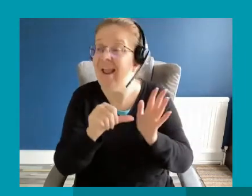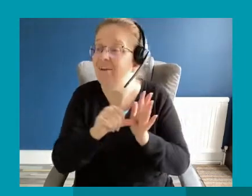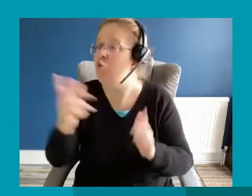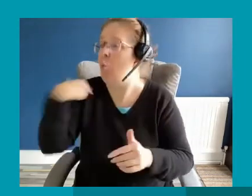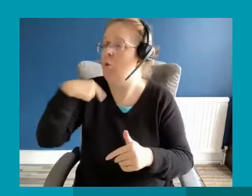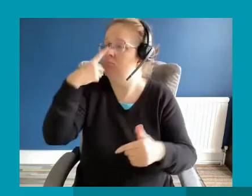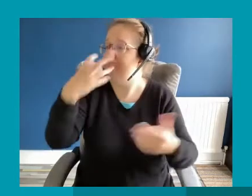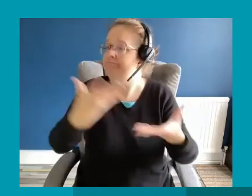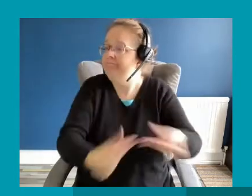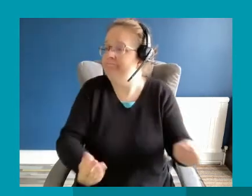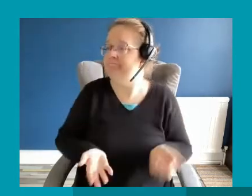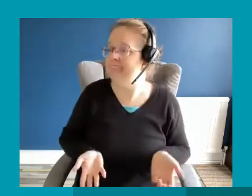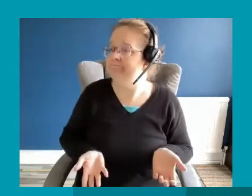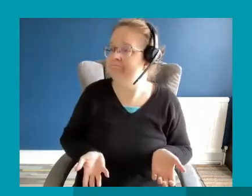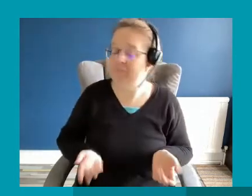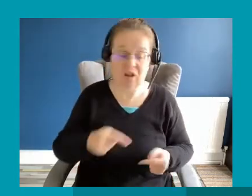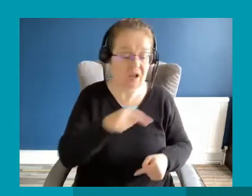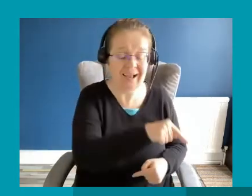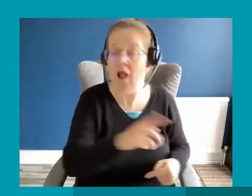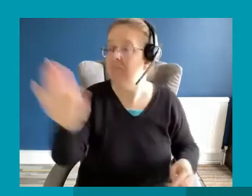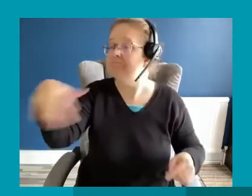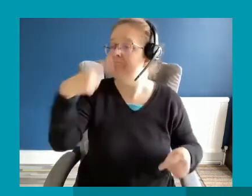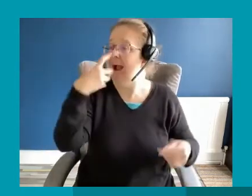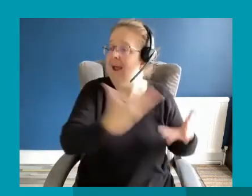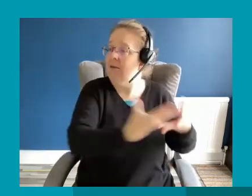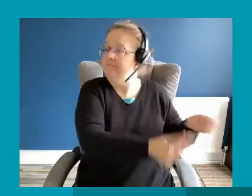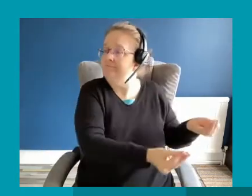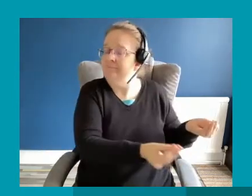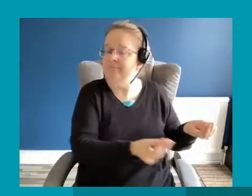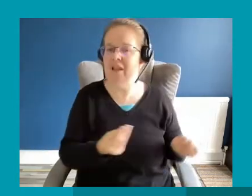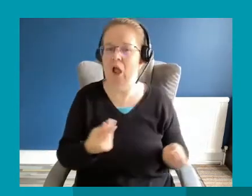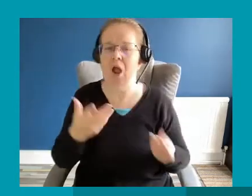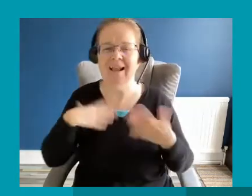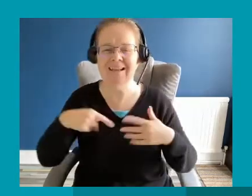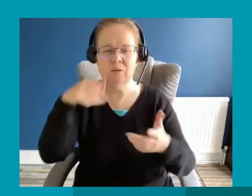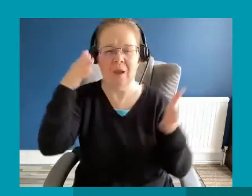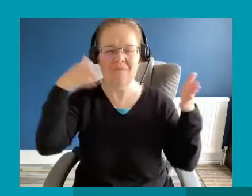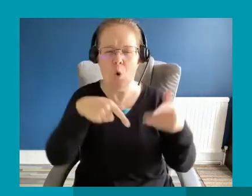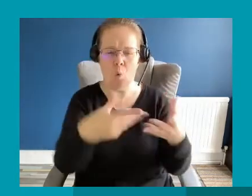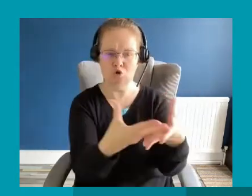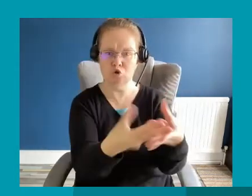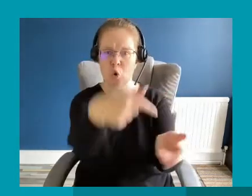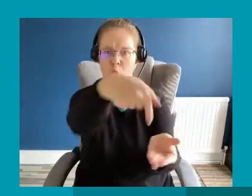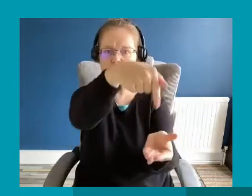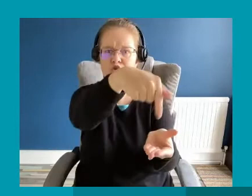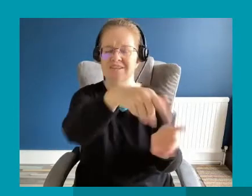so you want to be solutions focused. You want to be a problem solver.